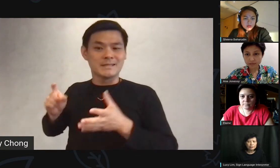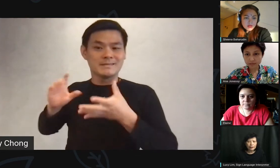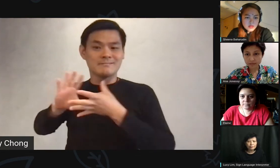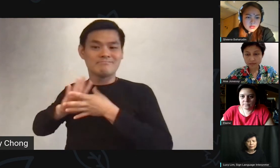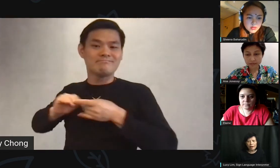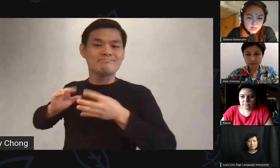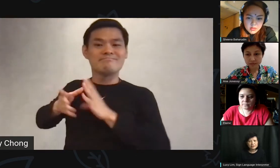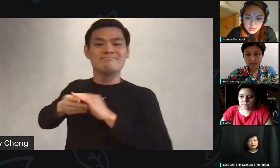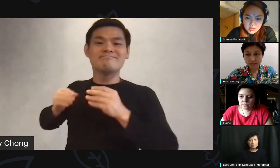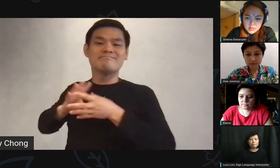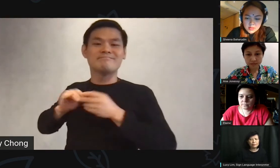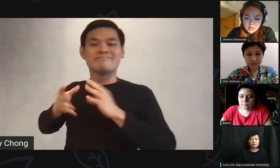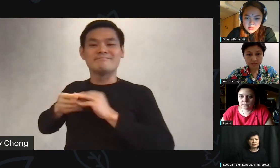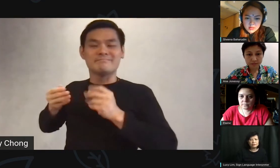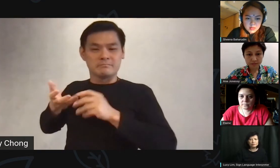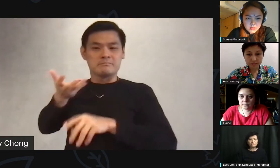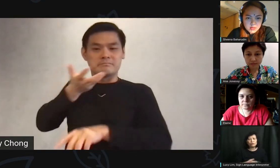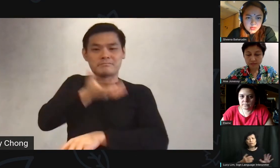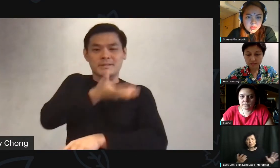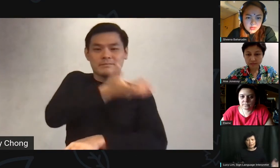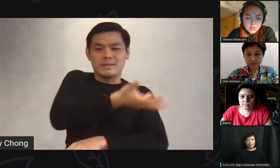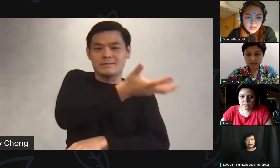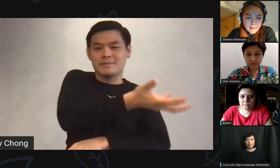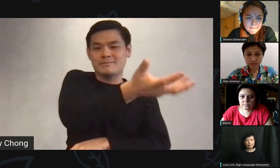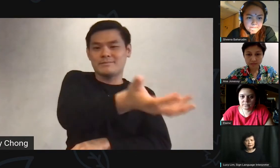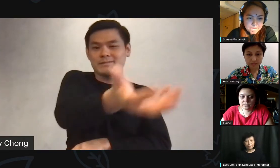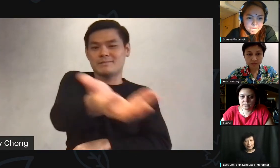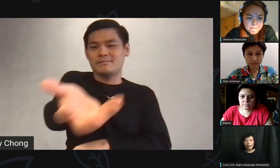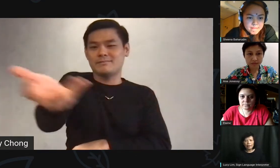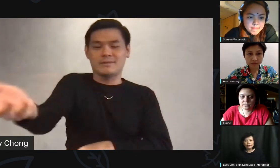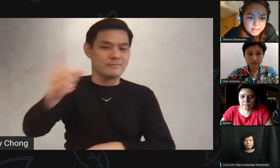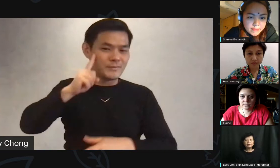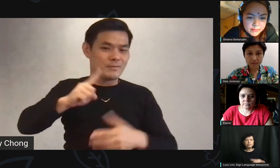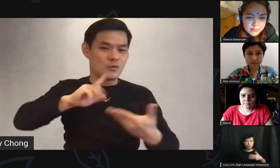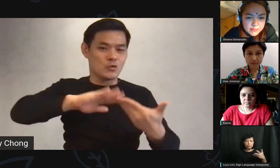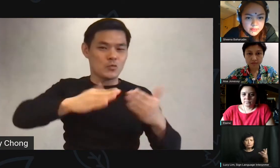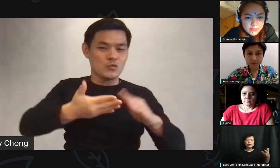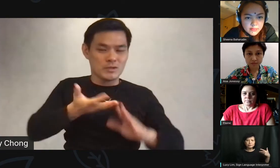like perhaps the Deaf person’s storytelling and you know,